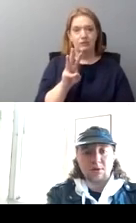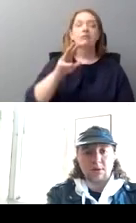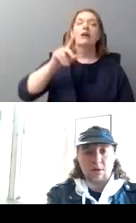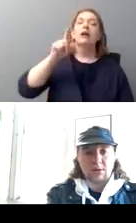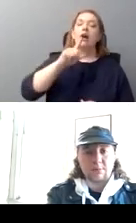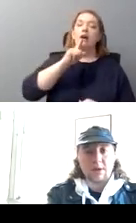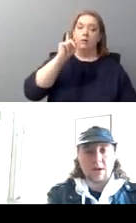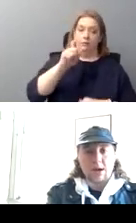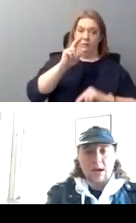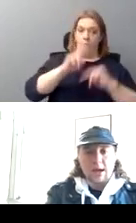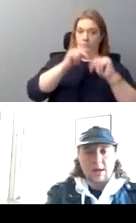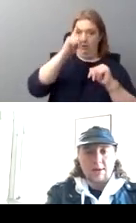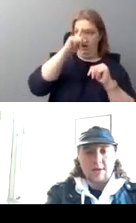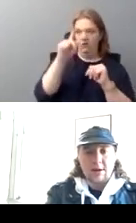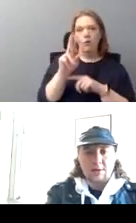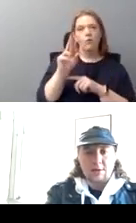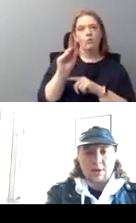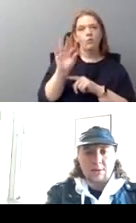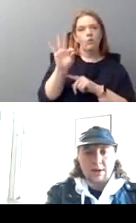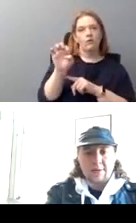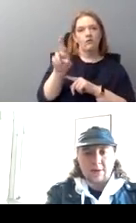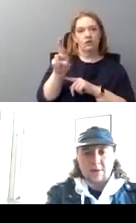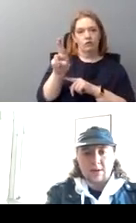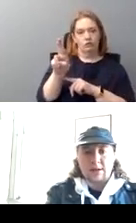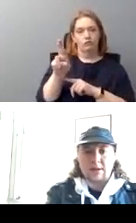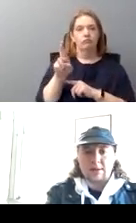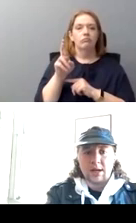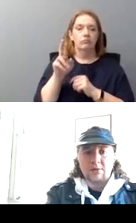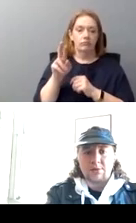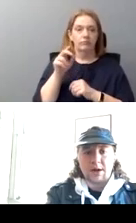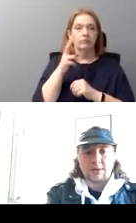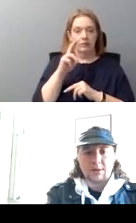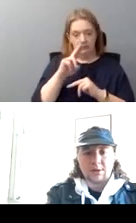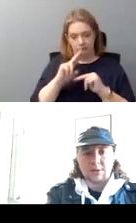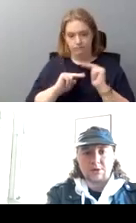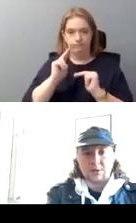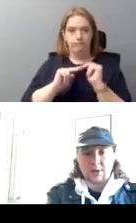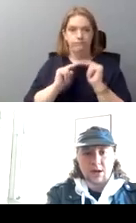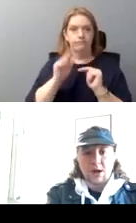C. Walton. He lived here with his family, and after his death it was passed on to his children